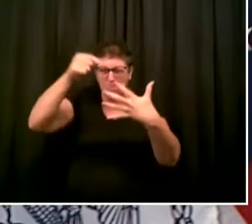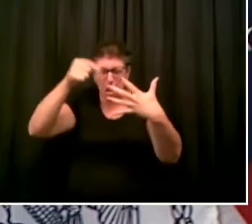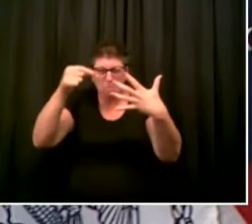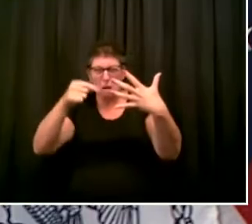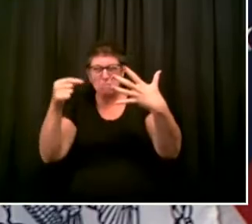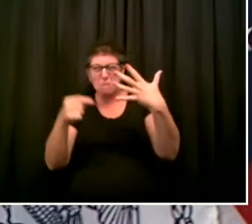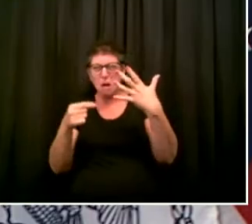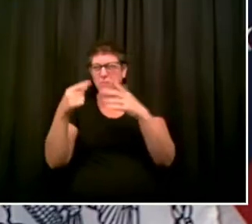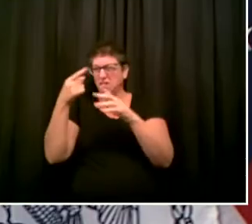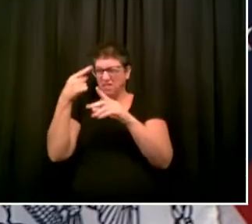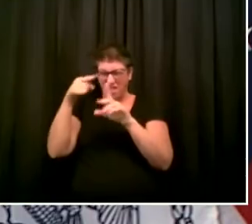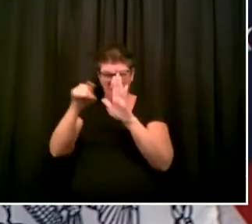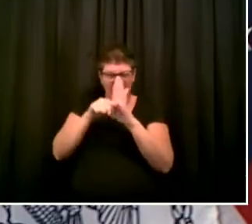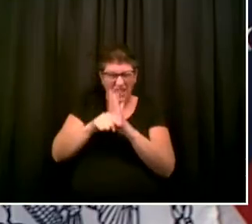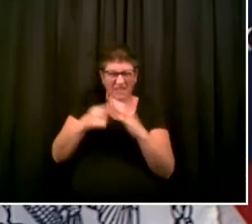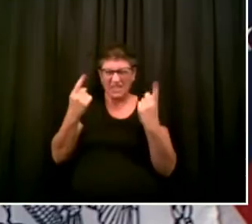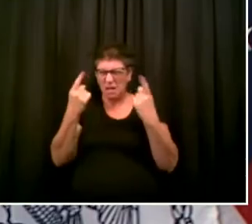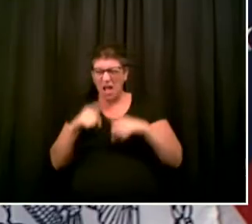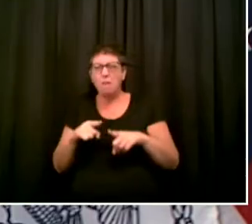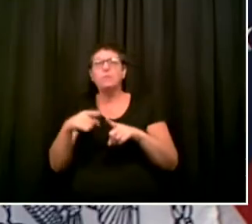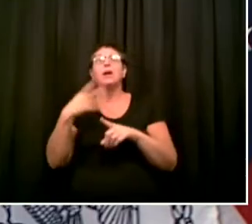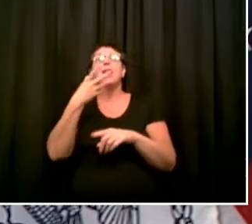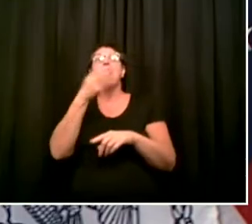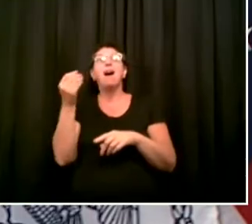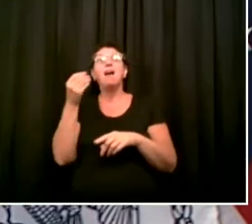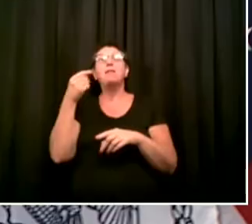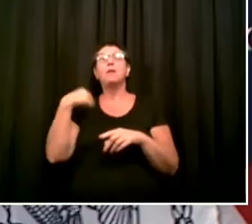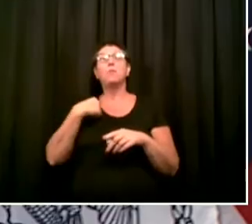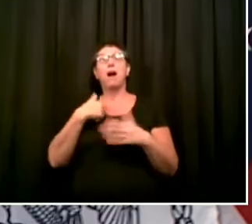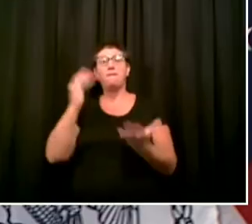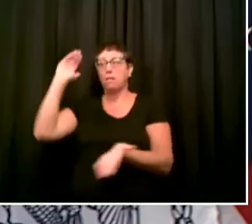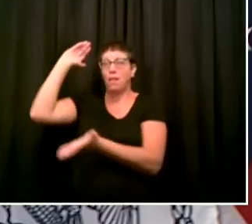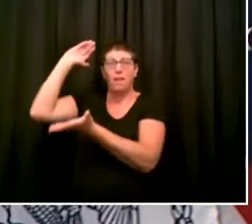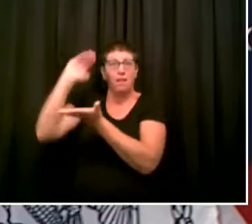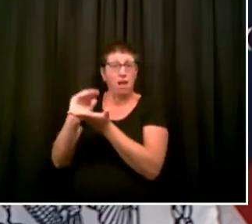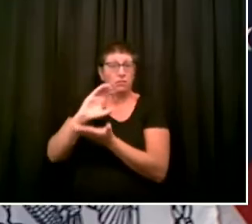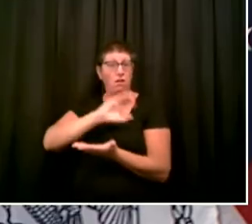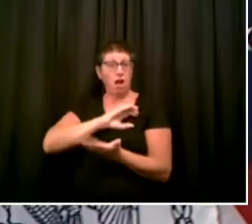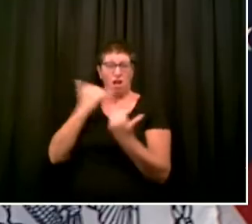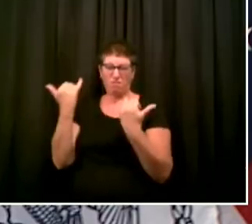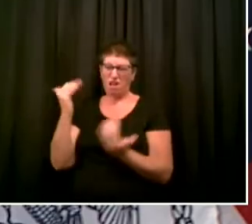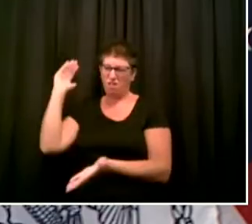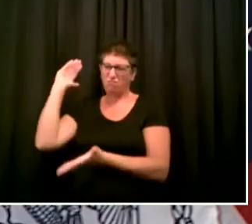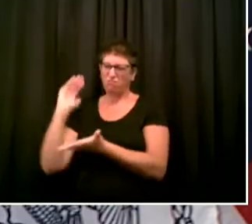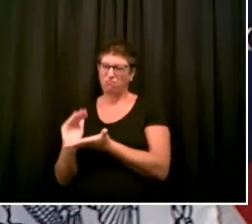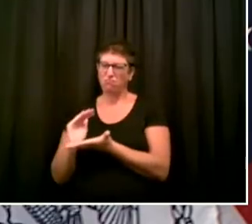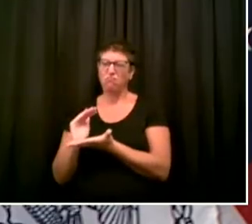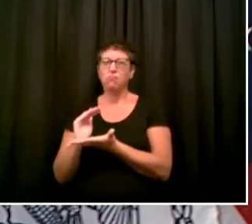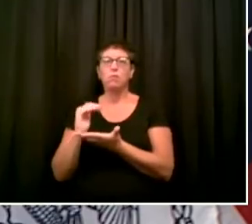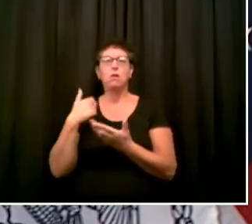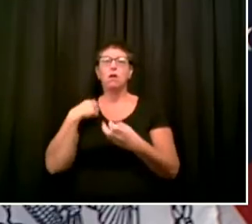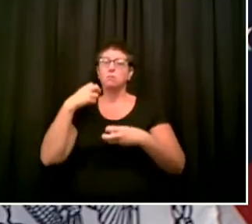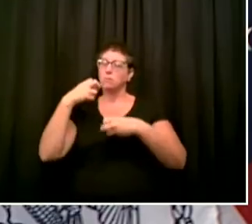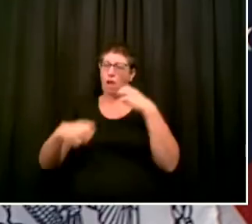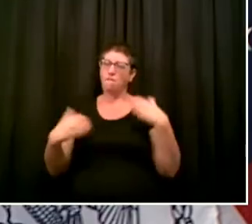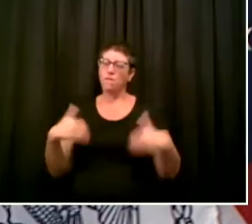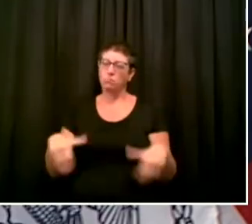AND AS YOU SAID SLES OVERTIME TO ORWK THWI, FEWER